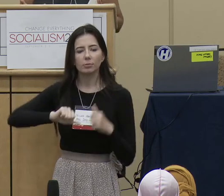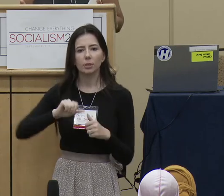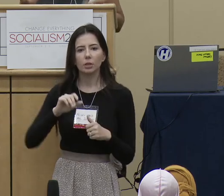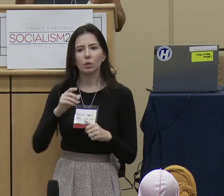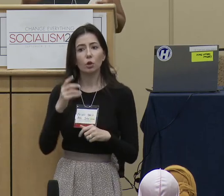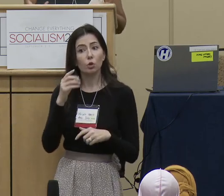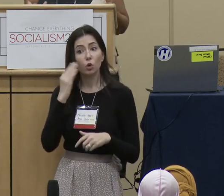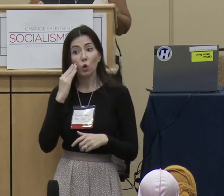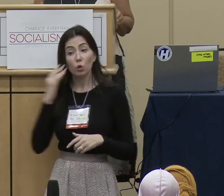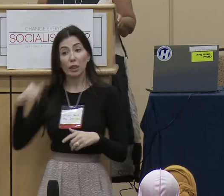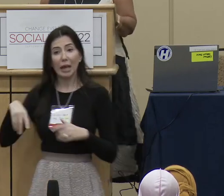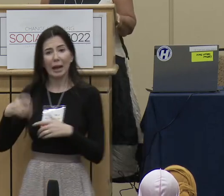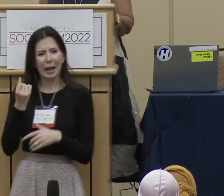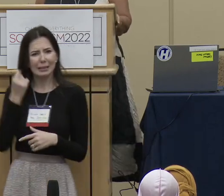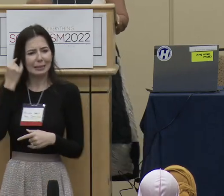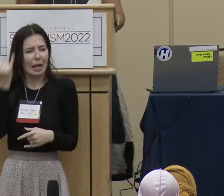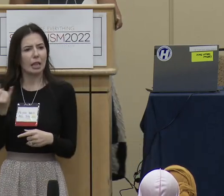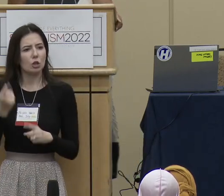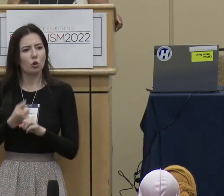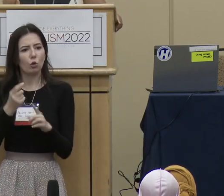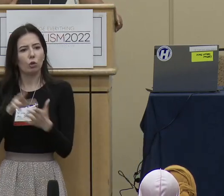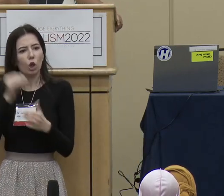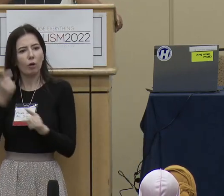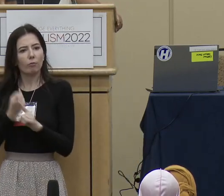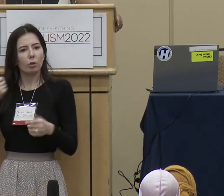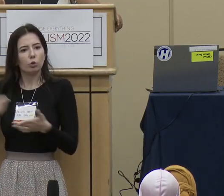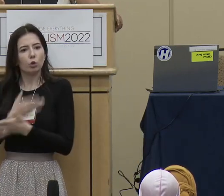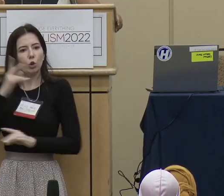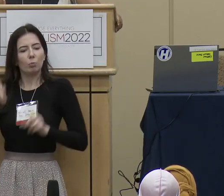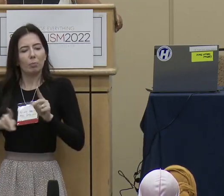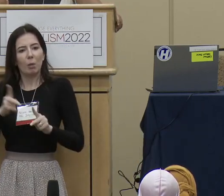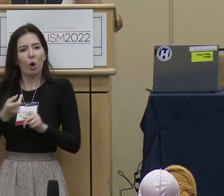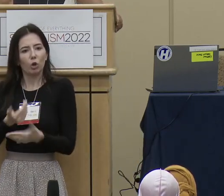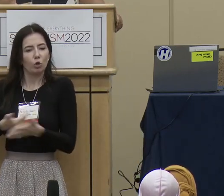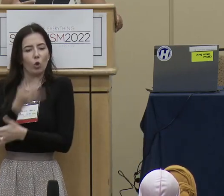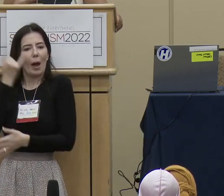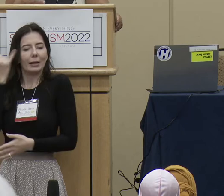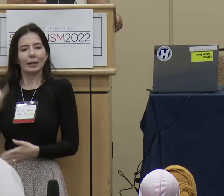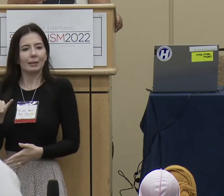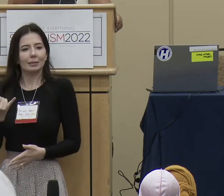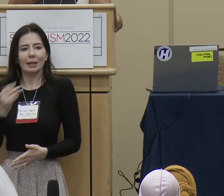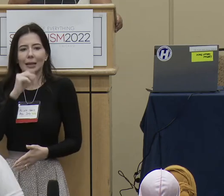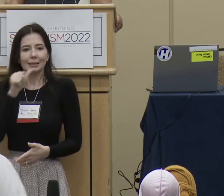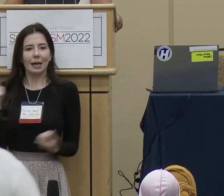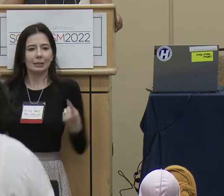together is not in the culture. But it has to be in our culture